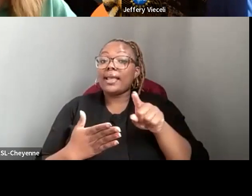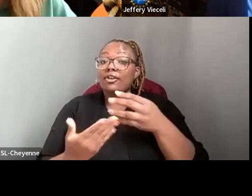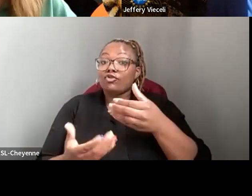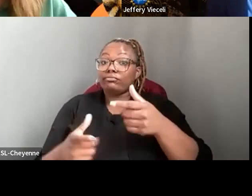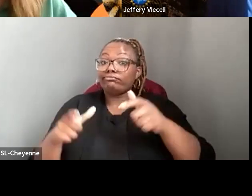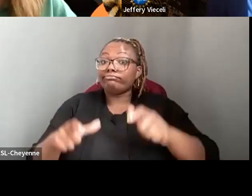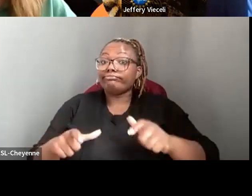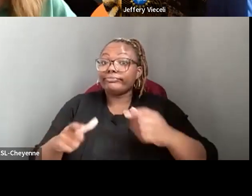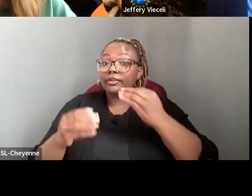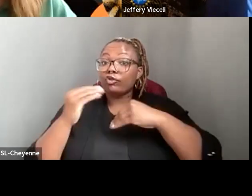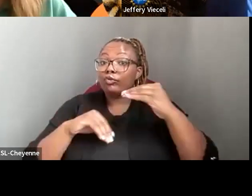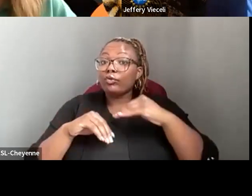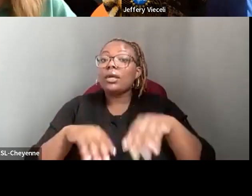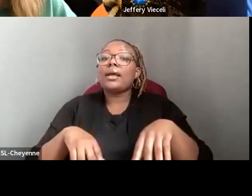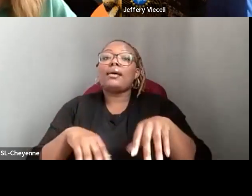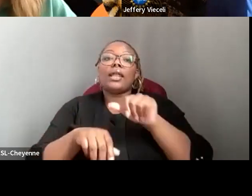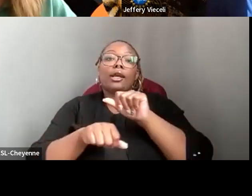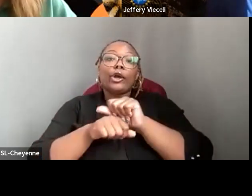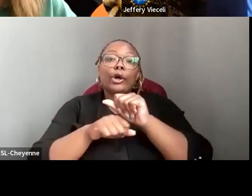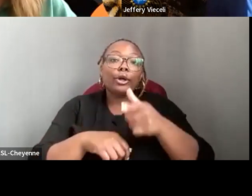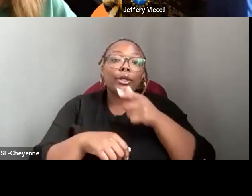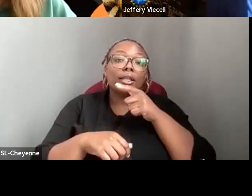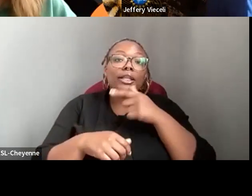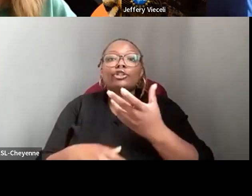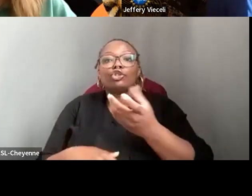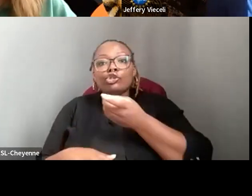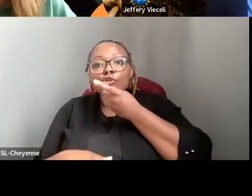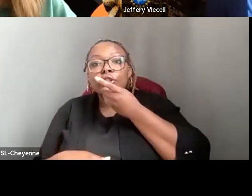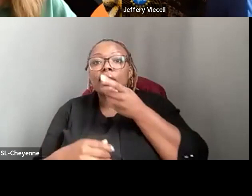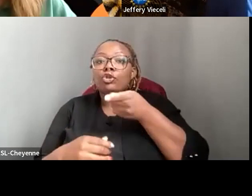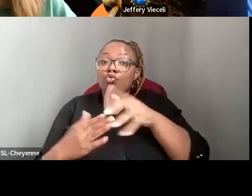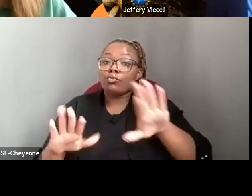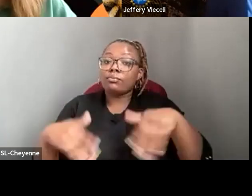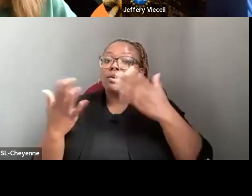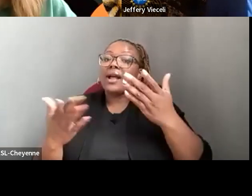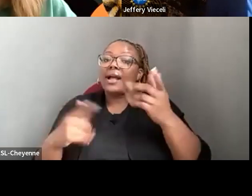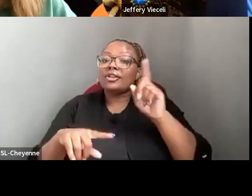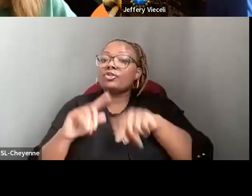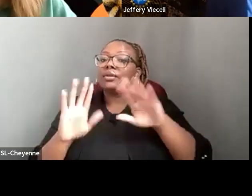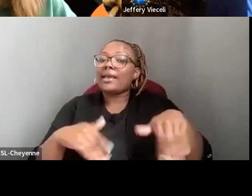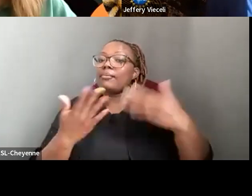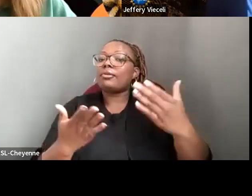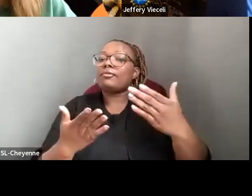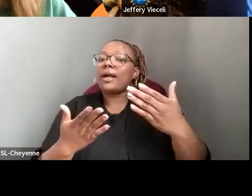at like a working lunch, or a dinner, or something that you are providing, you cannot provide the per diem, too.